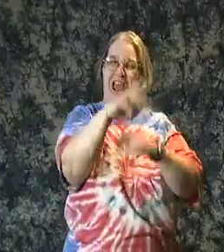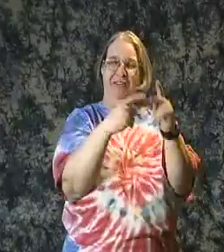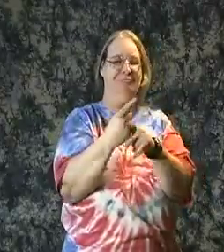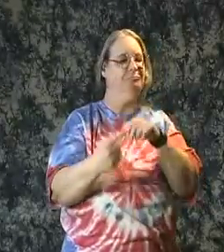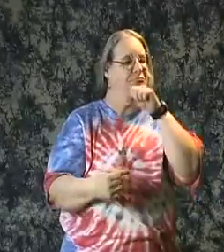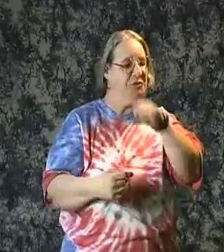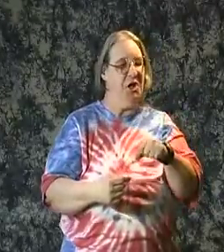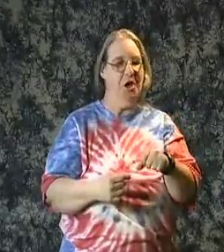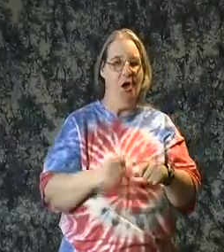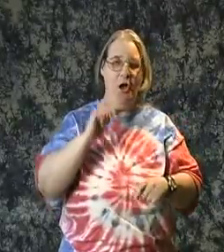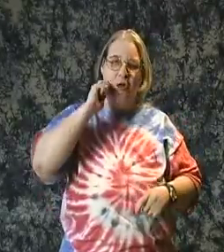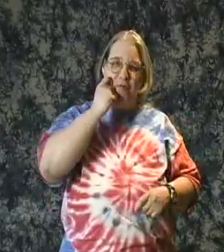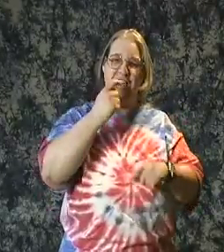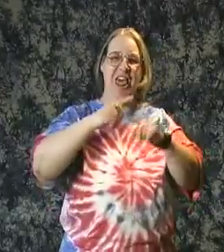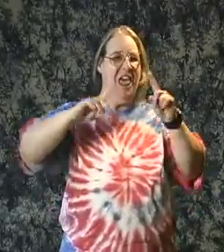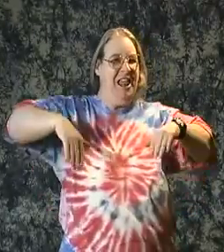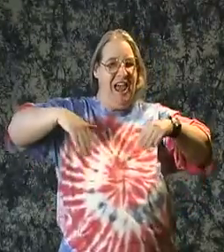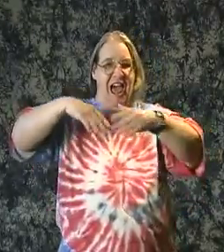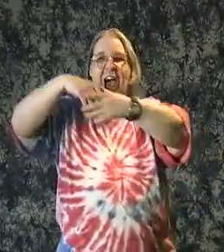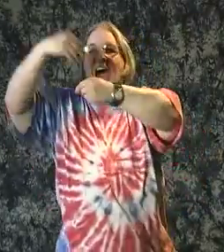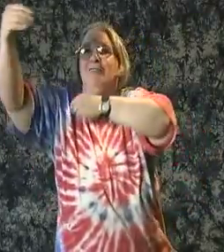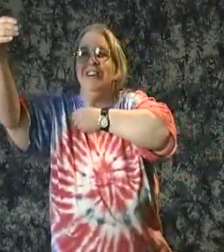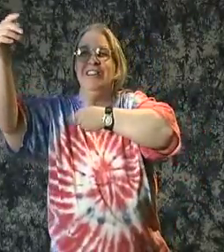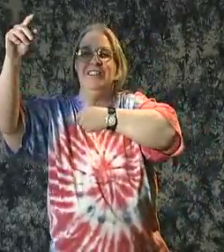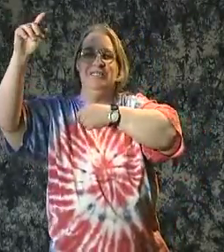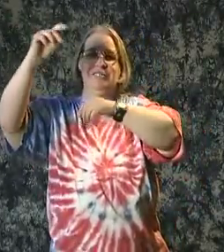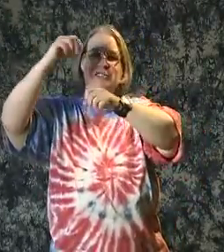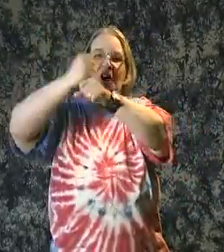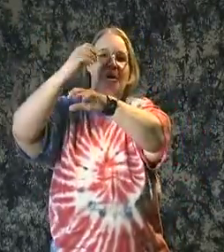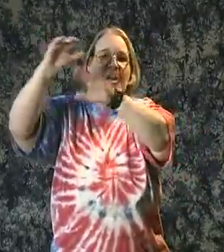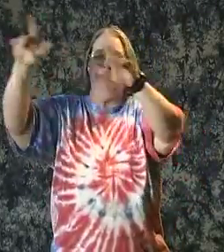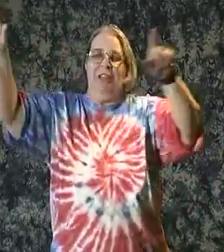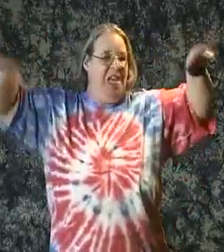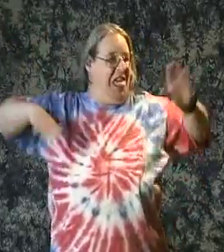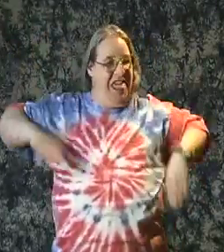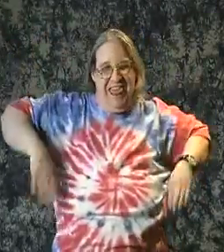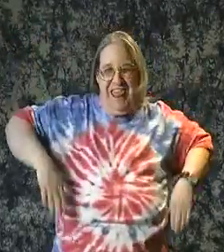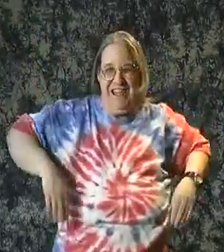Now, I haven't been on an outdoor climbing adventure.